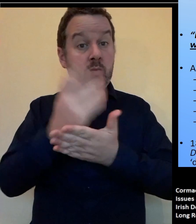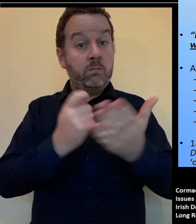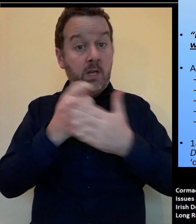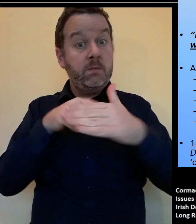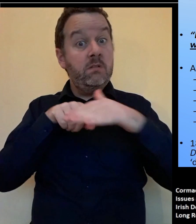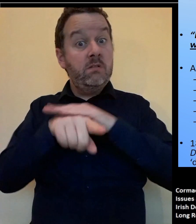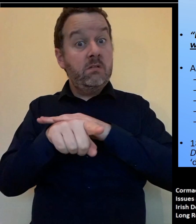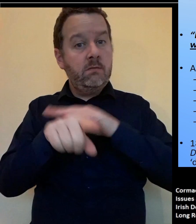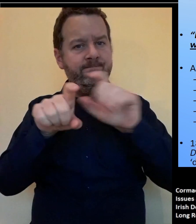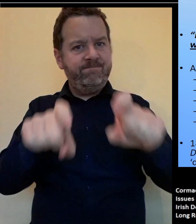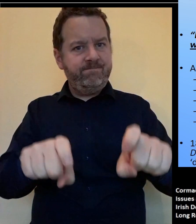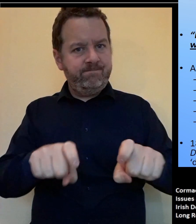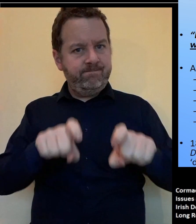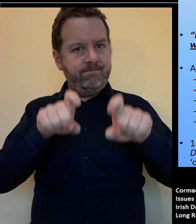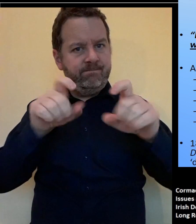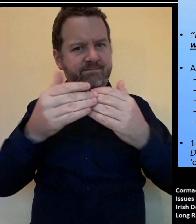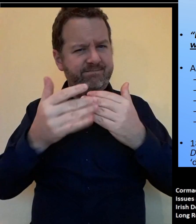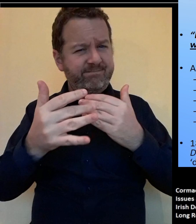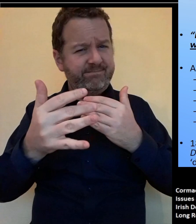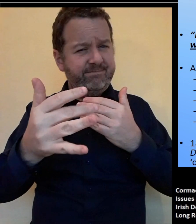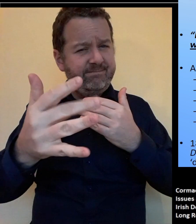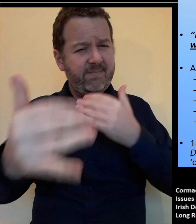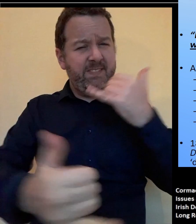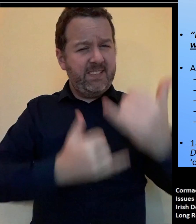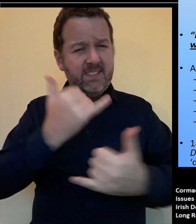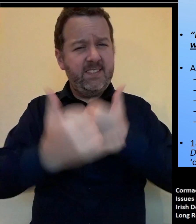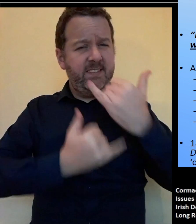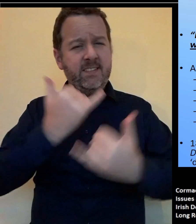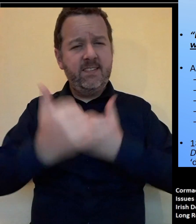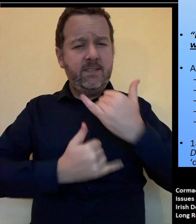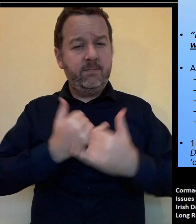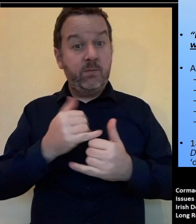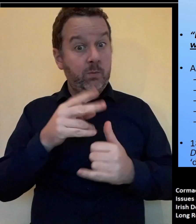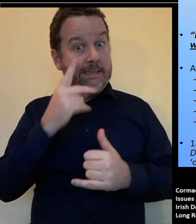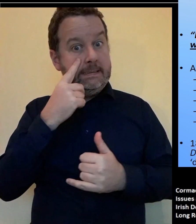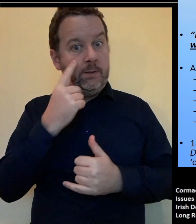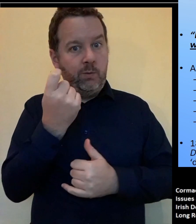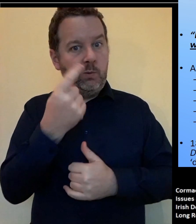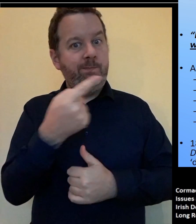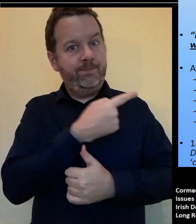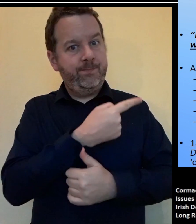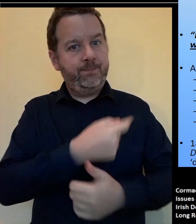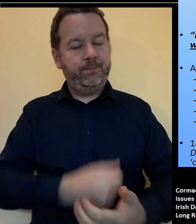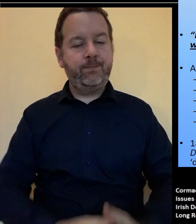could remain within, sometimes for decades, as we shall see.